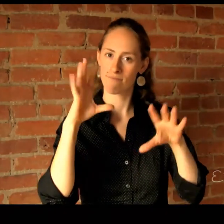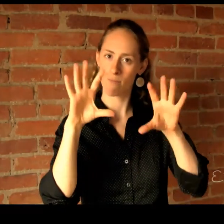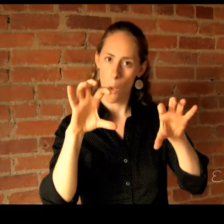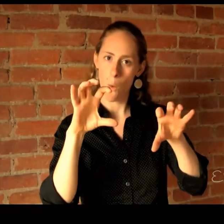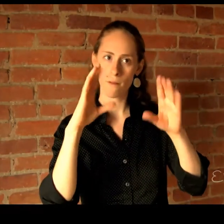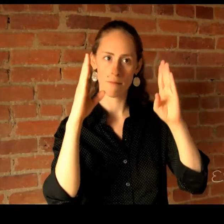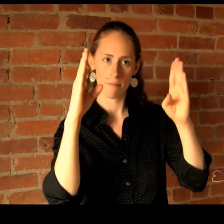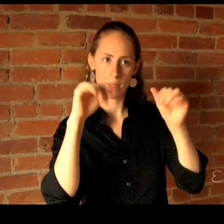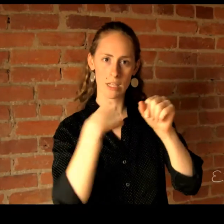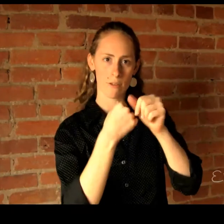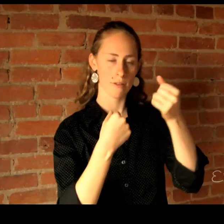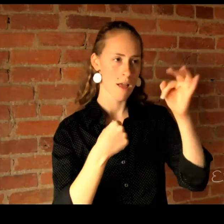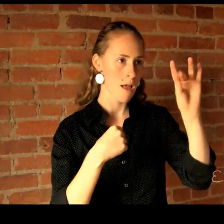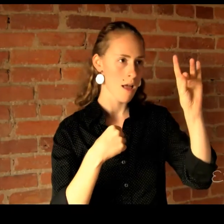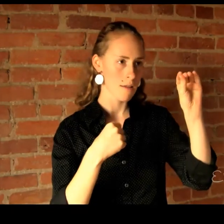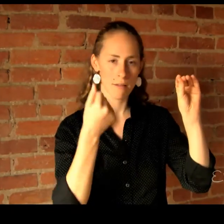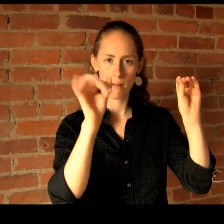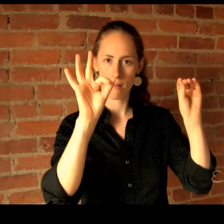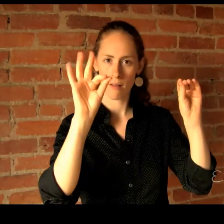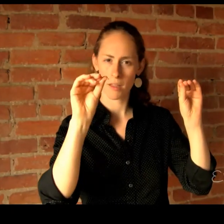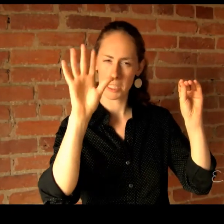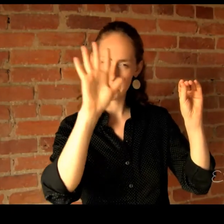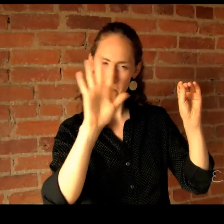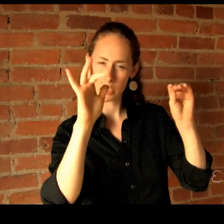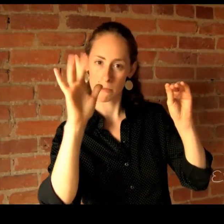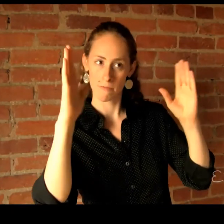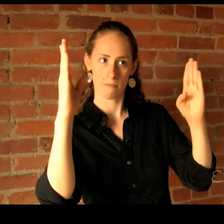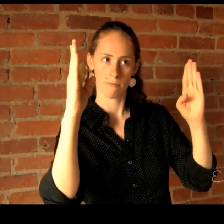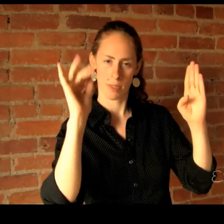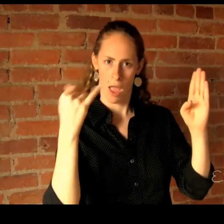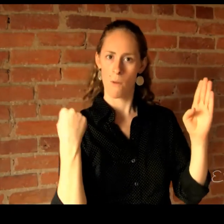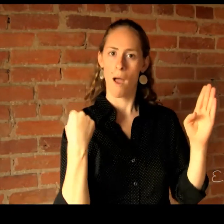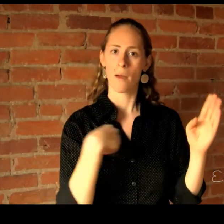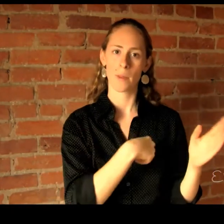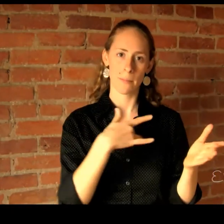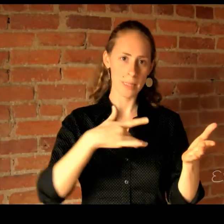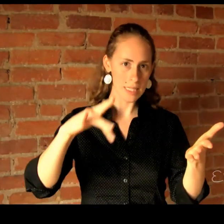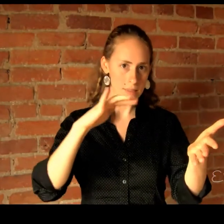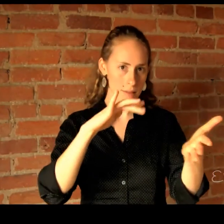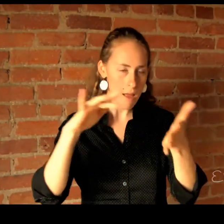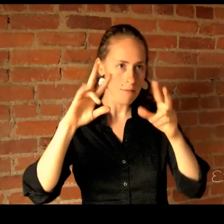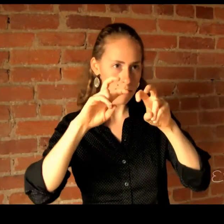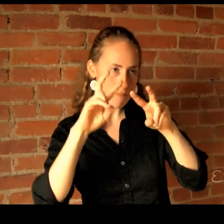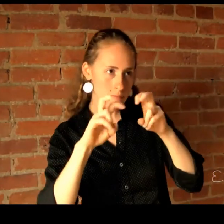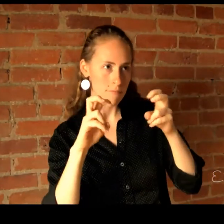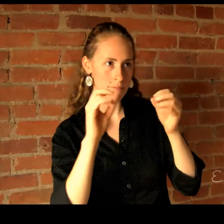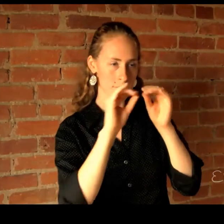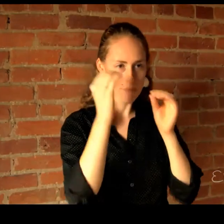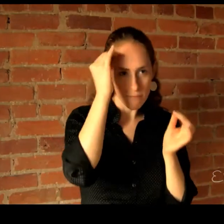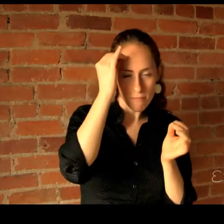there was a period of time, during the 1980s and the 1990s, where ASL literature flourished like no other